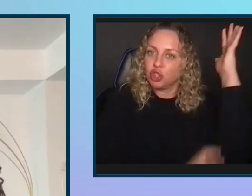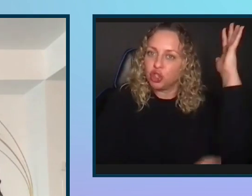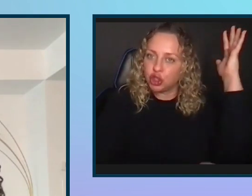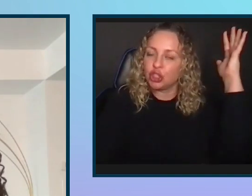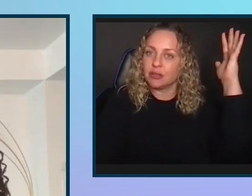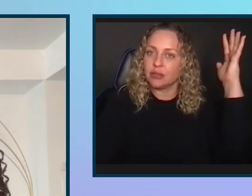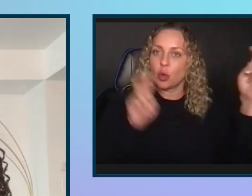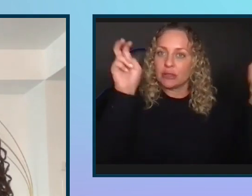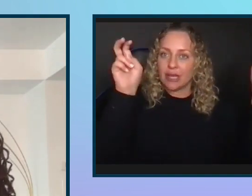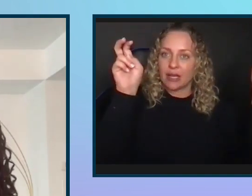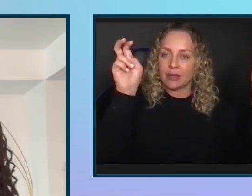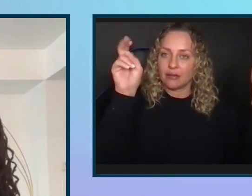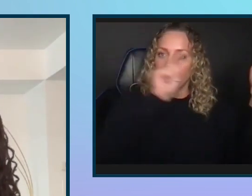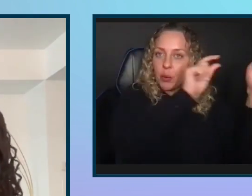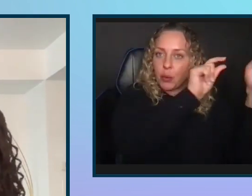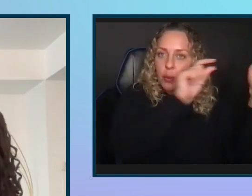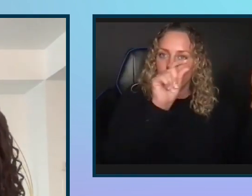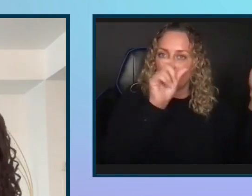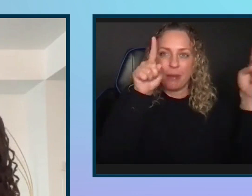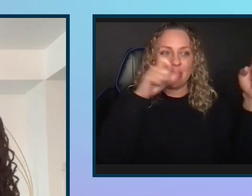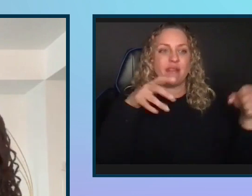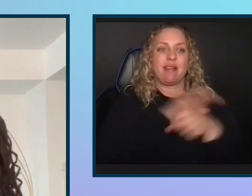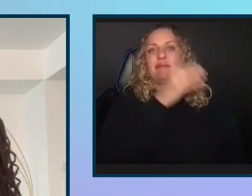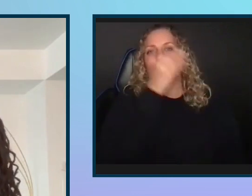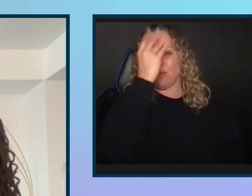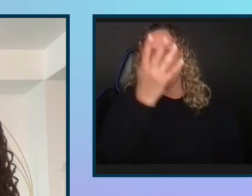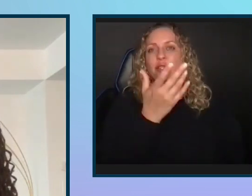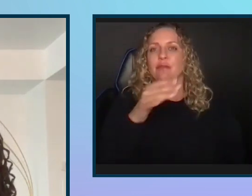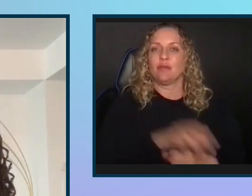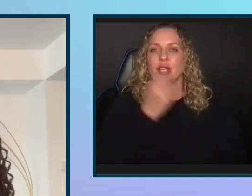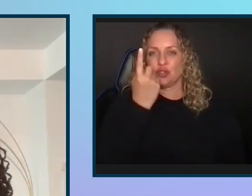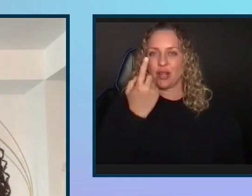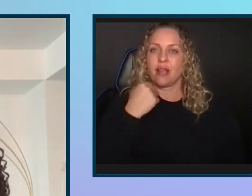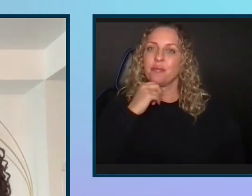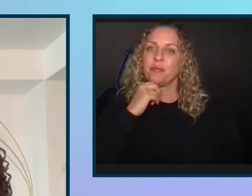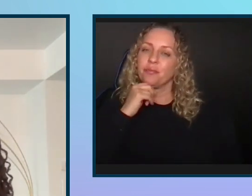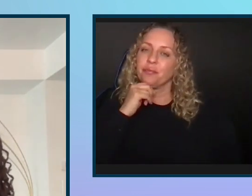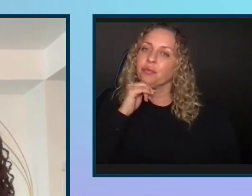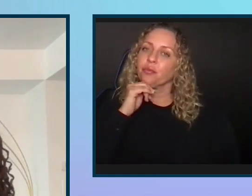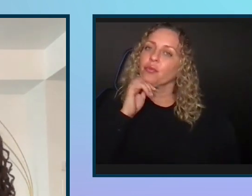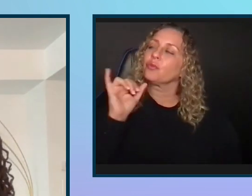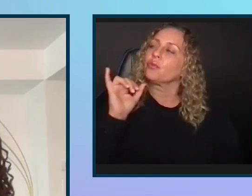that might leave out too much information for some people to fully understand it. Good, good way of thinking of it